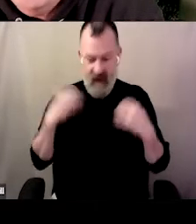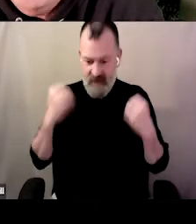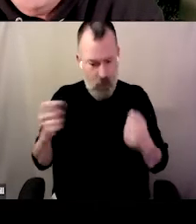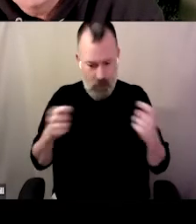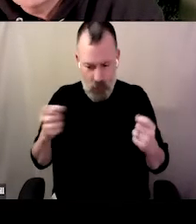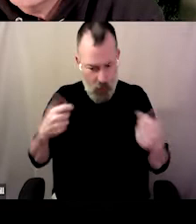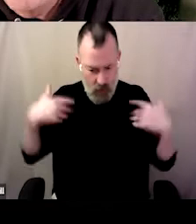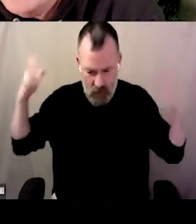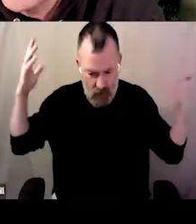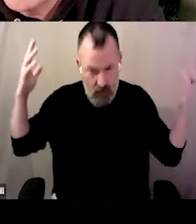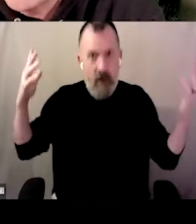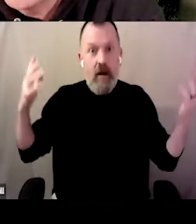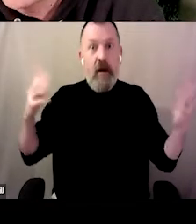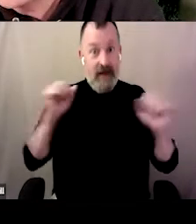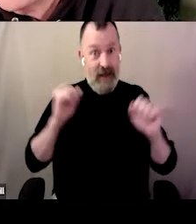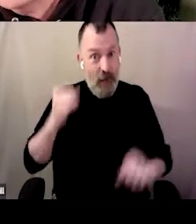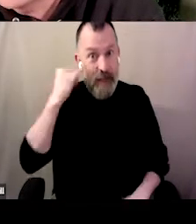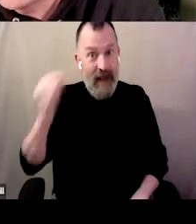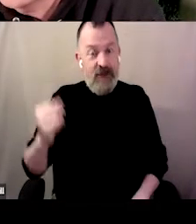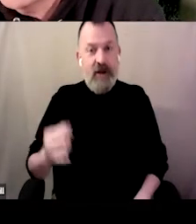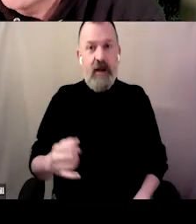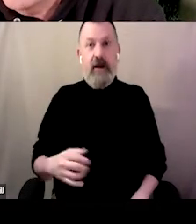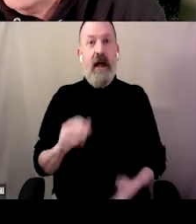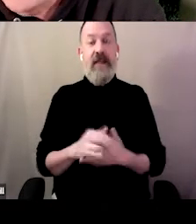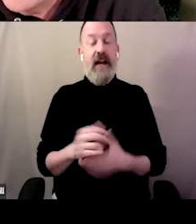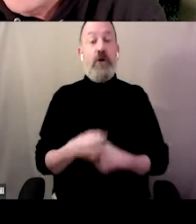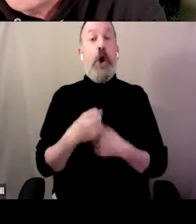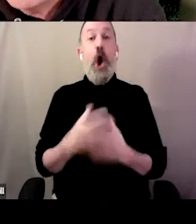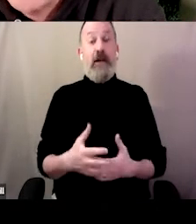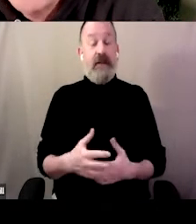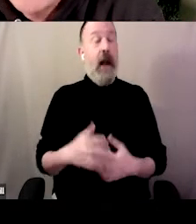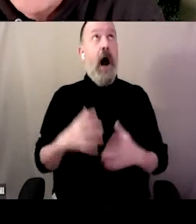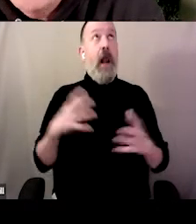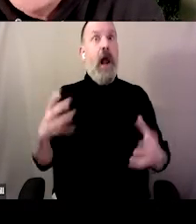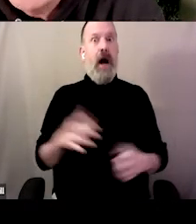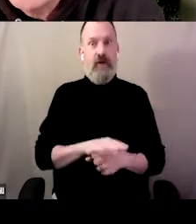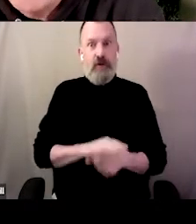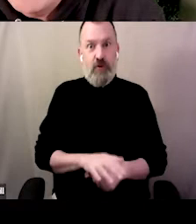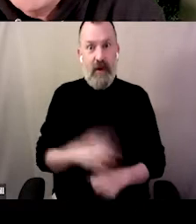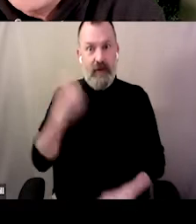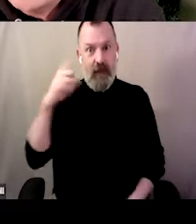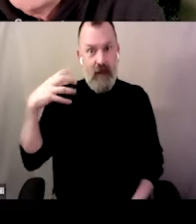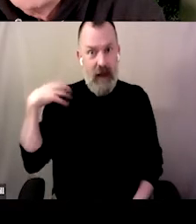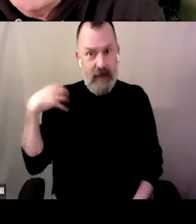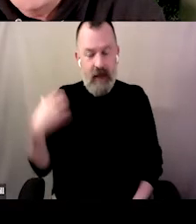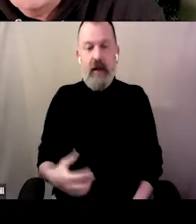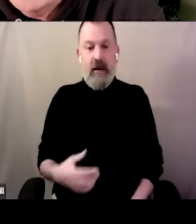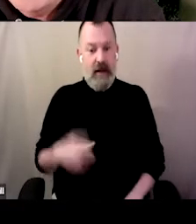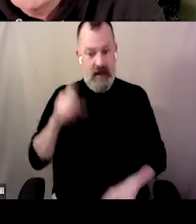And as you can imagine, on the bridge. This is causing some significant anxiety. CalebBarlow: They get to the point where they can't get control over it and they're